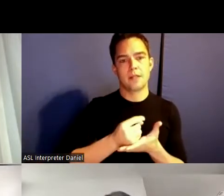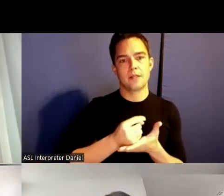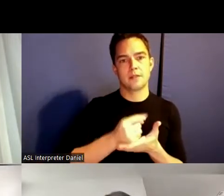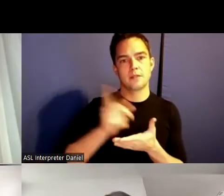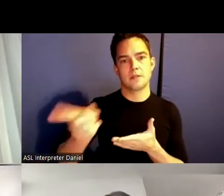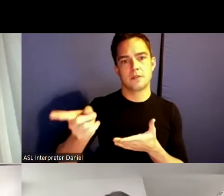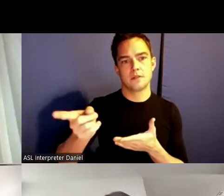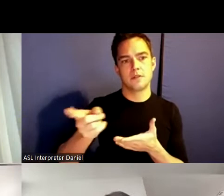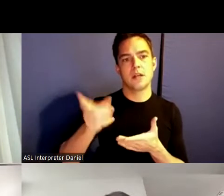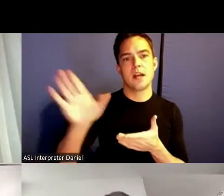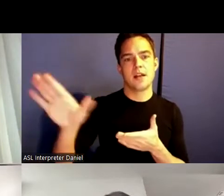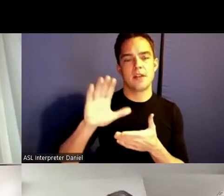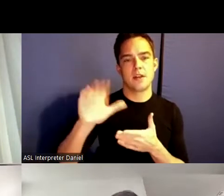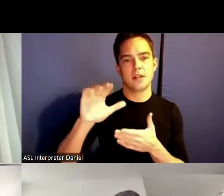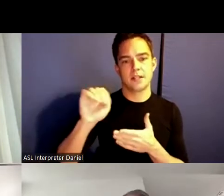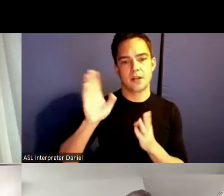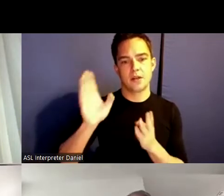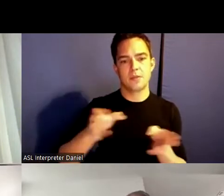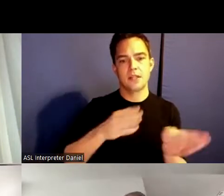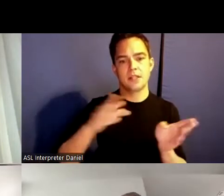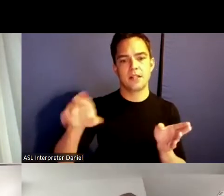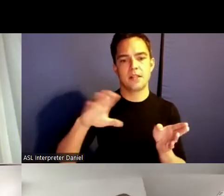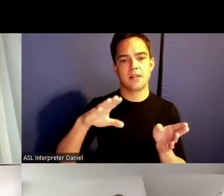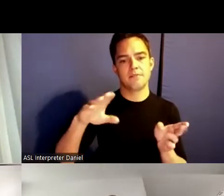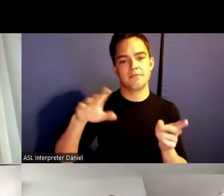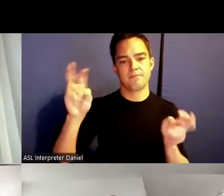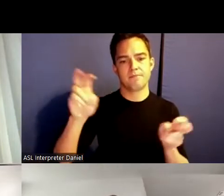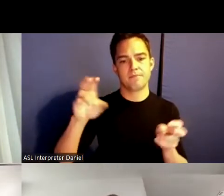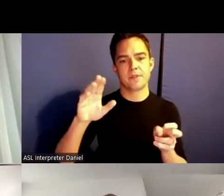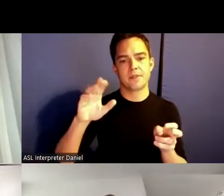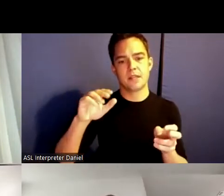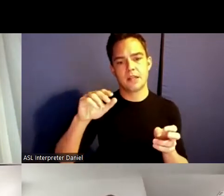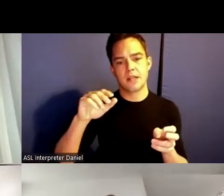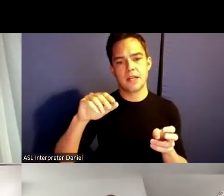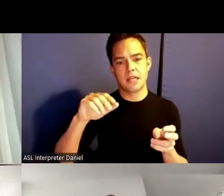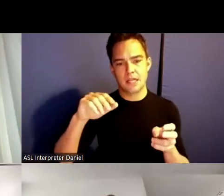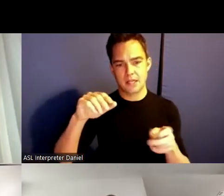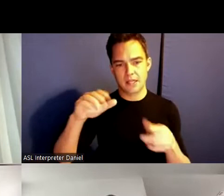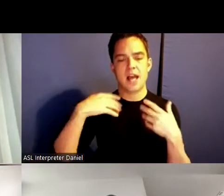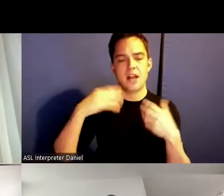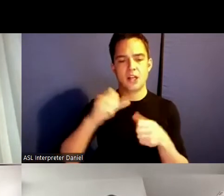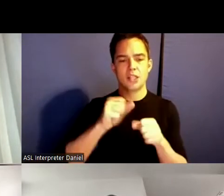planning, it was a bad bandwagon driven by the healthcare system, said in the Kaiser Health News